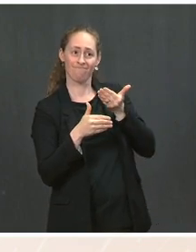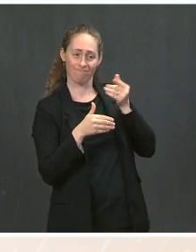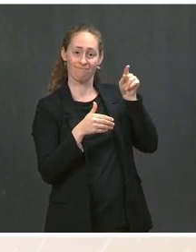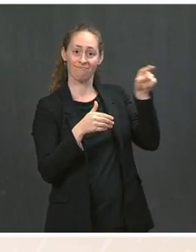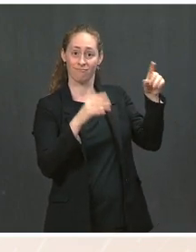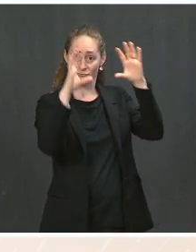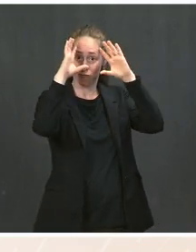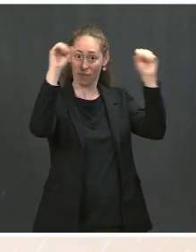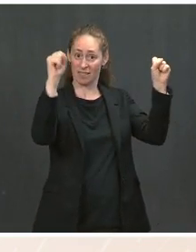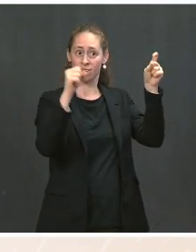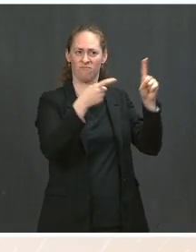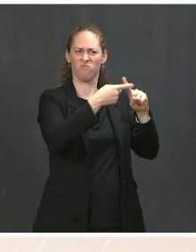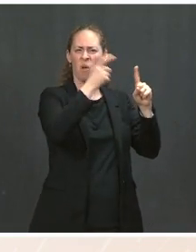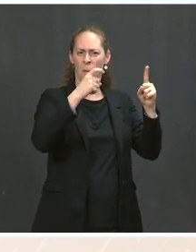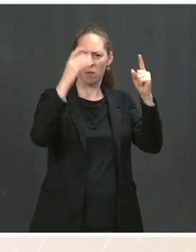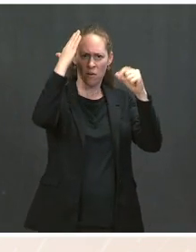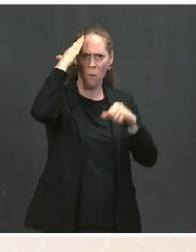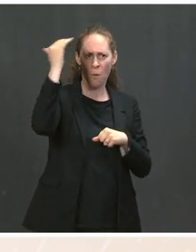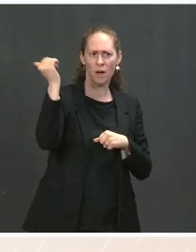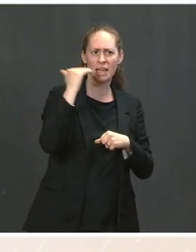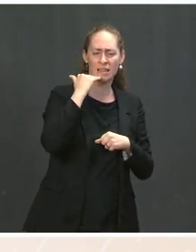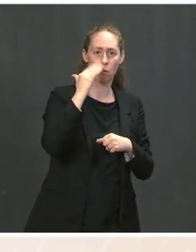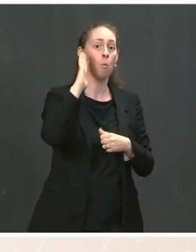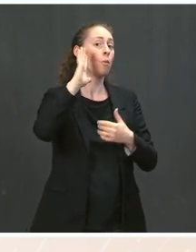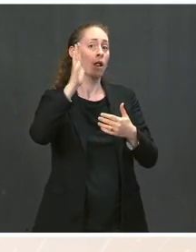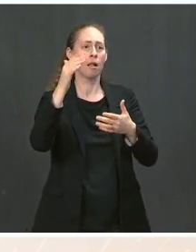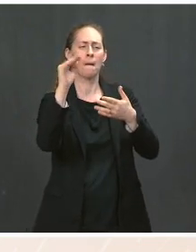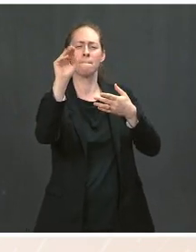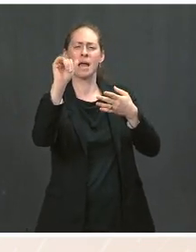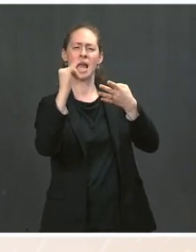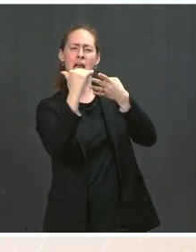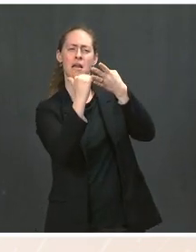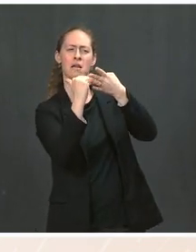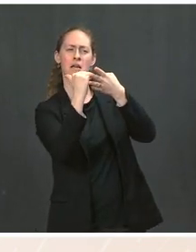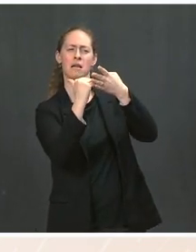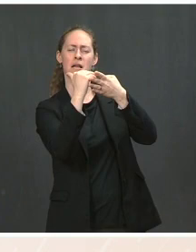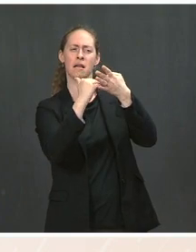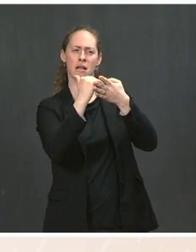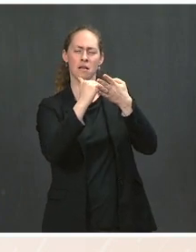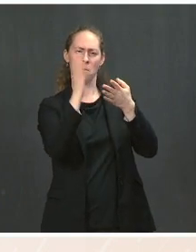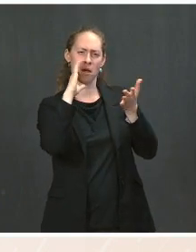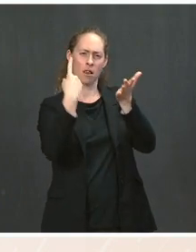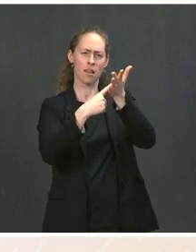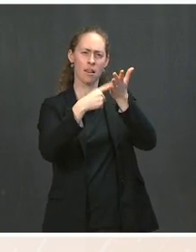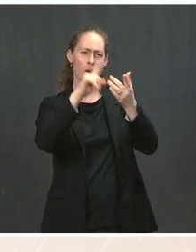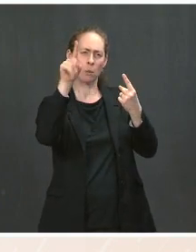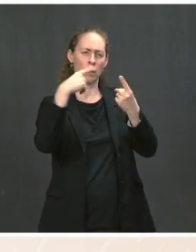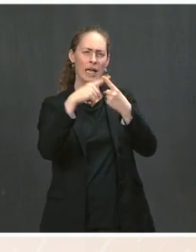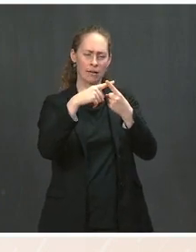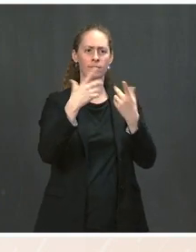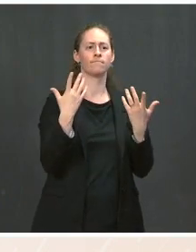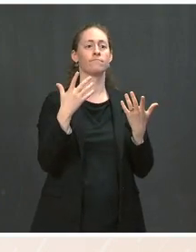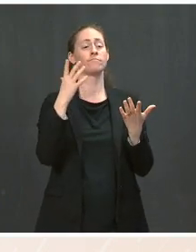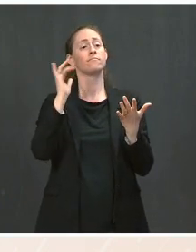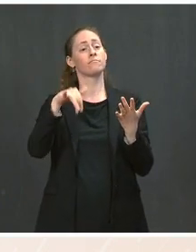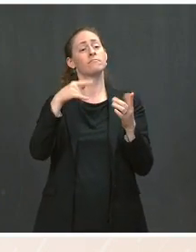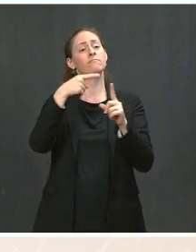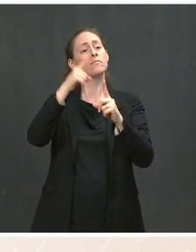We're still finalizing the date for that. But this visit -- following the recent two-plus-two visit to Seoul by Secretaries Blinken and Austin,